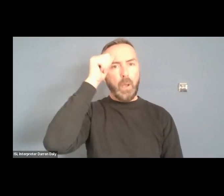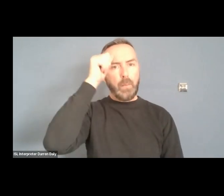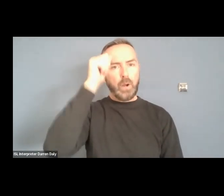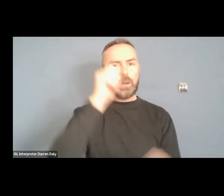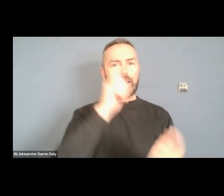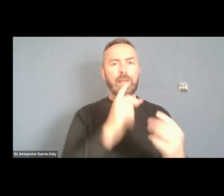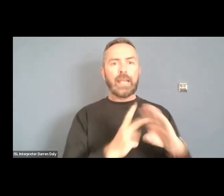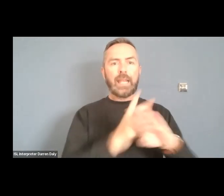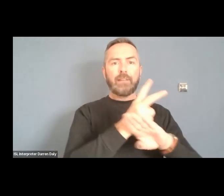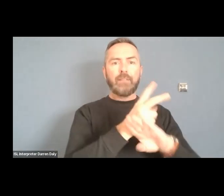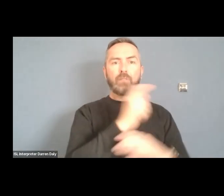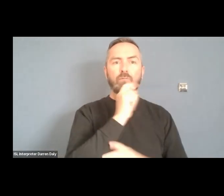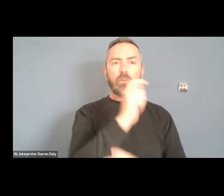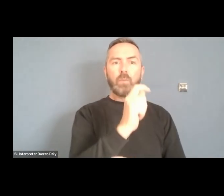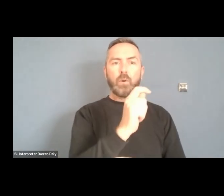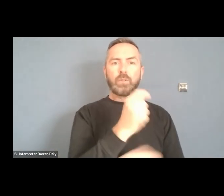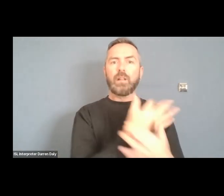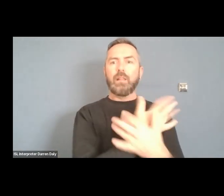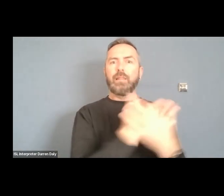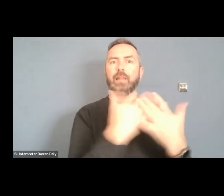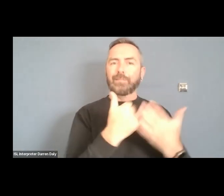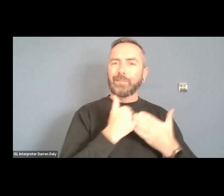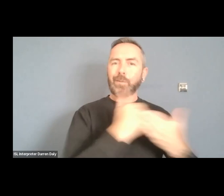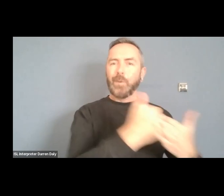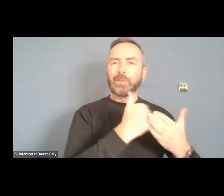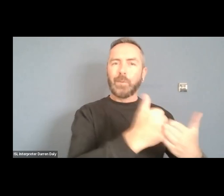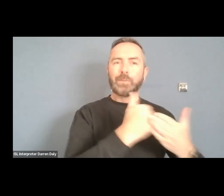attracted very similar levels of support and these were improving access to